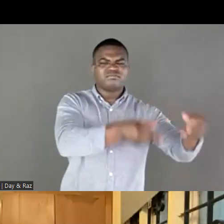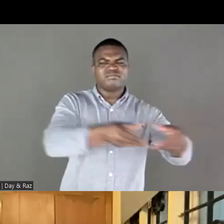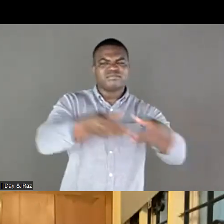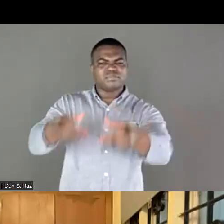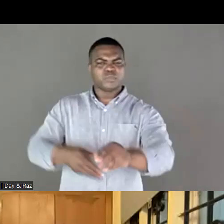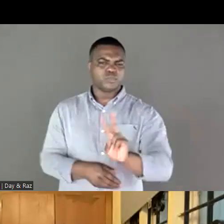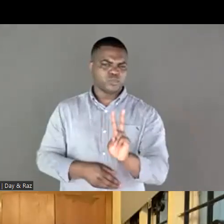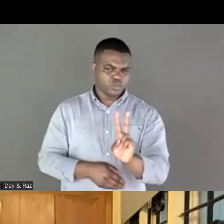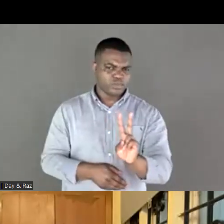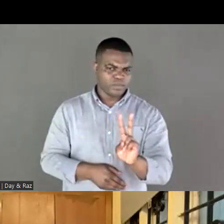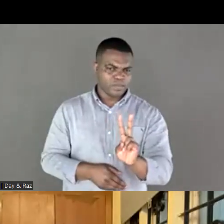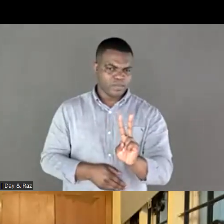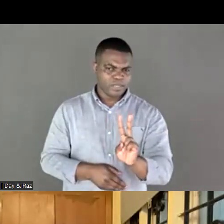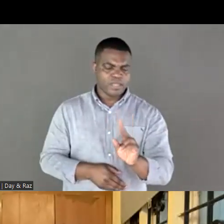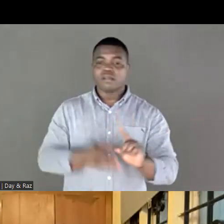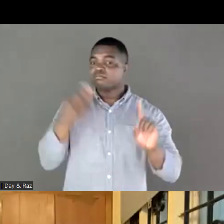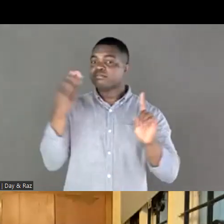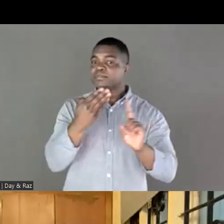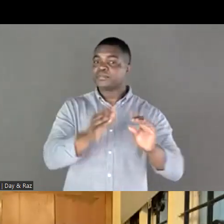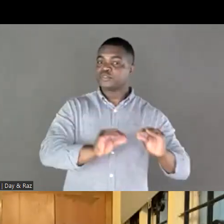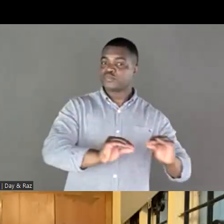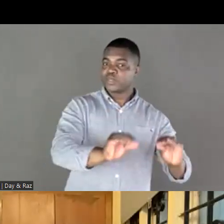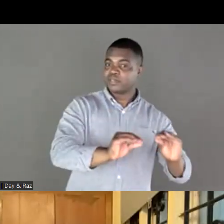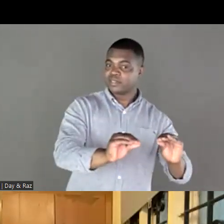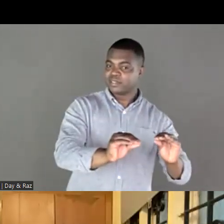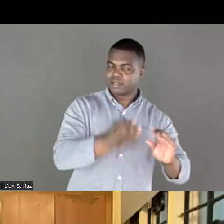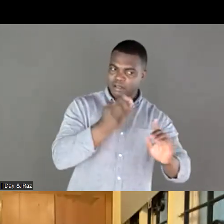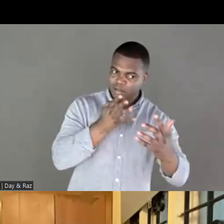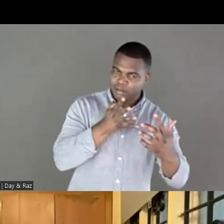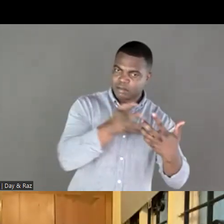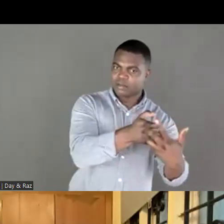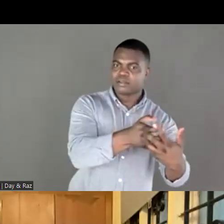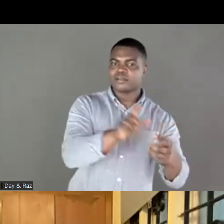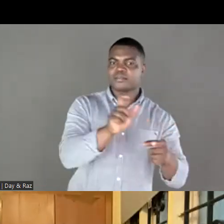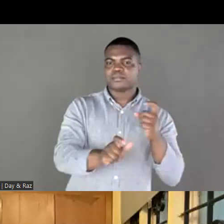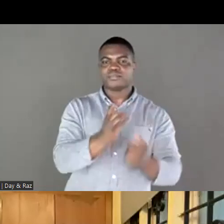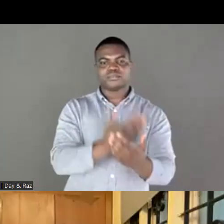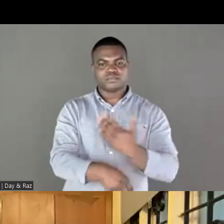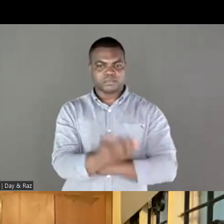persons with disabilities. There are two modules initially, the first was focused on the what,